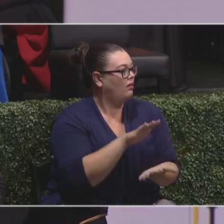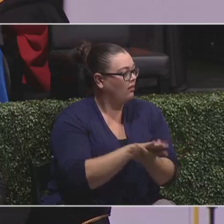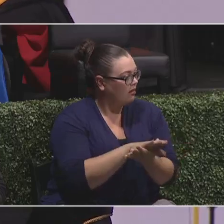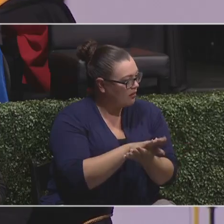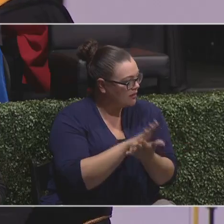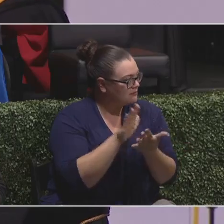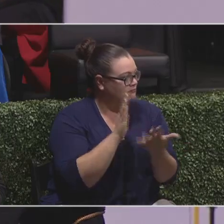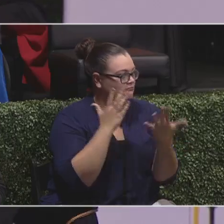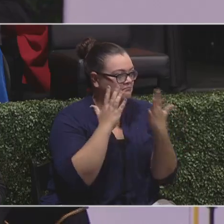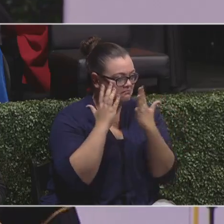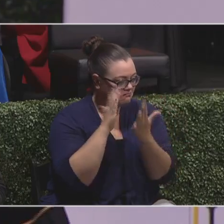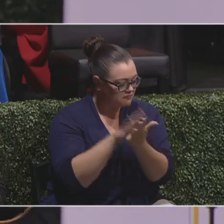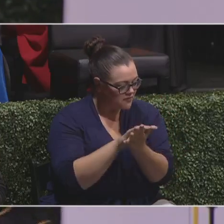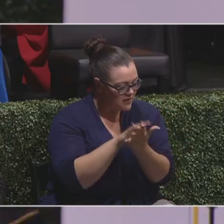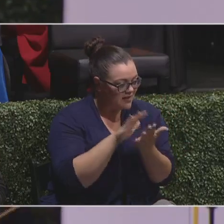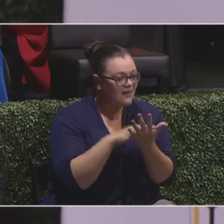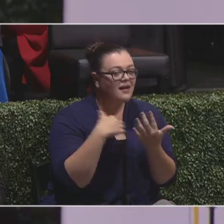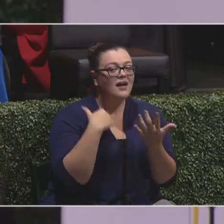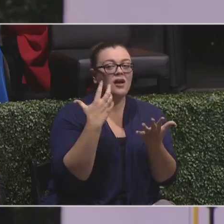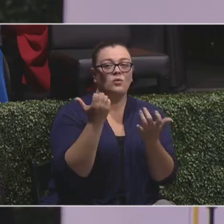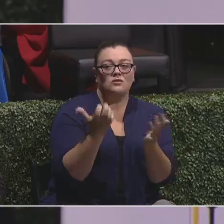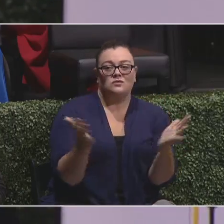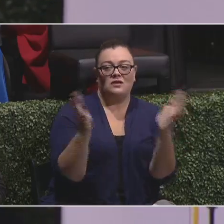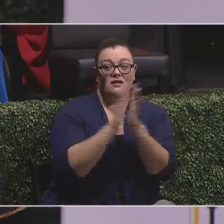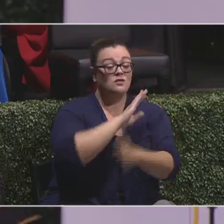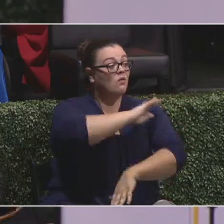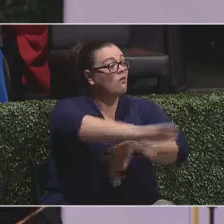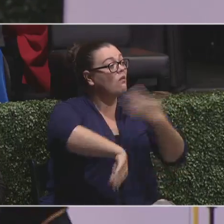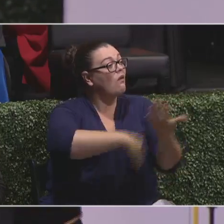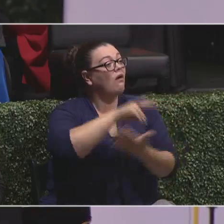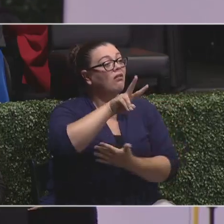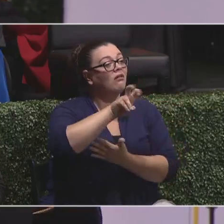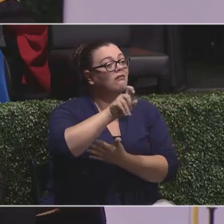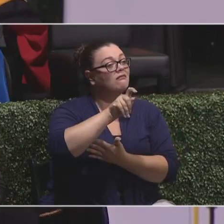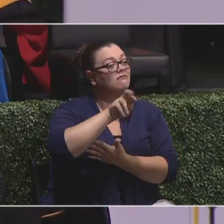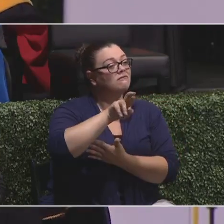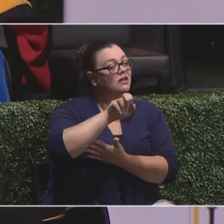OUR CLASS OF 2018 ALSO INCLUDES 106 VETERANS WHO SERVED OUR NATION WITH VALOR AND THEN RETURN TO EARN A DEGREE.